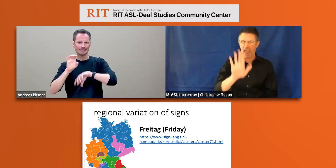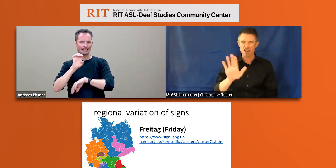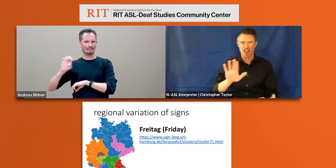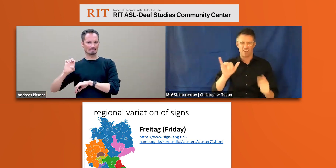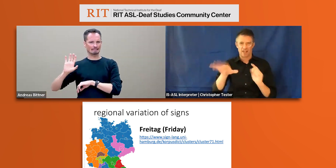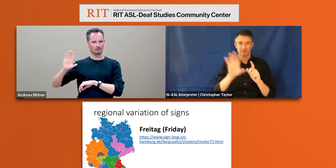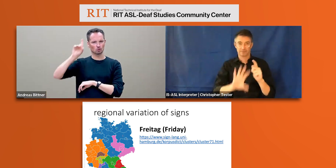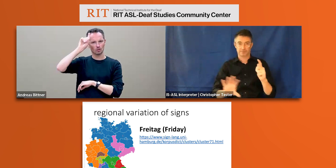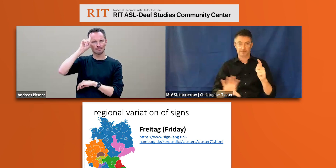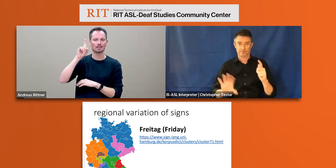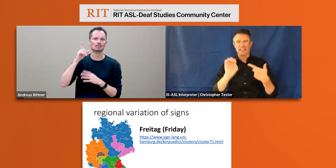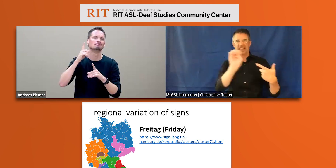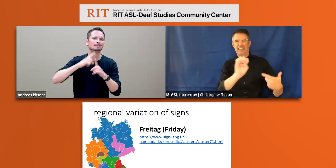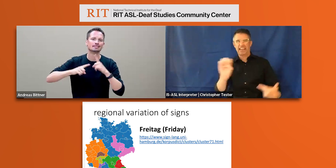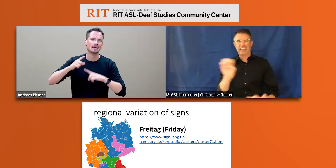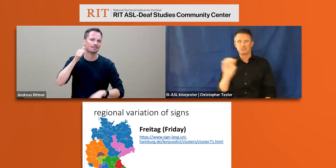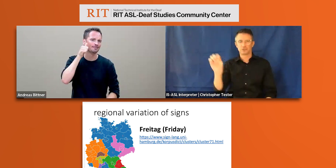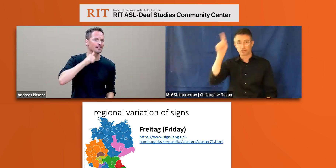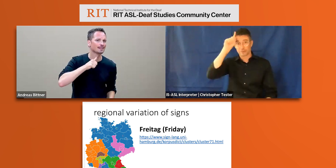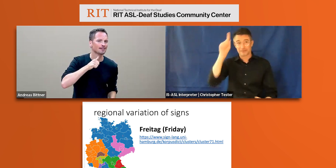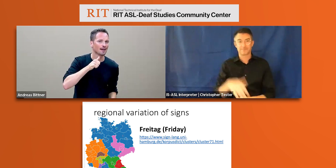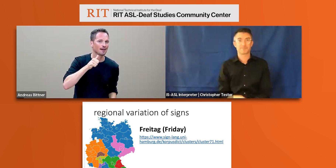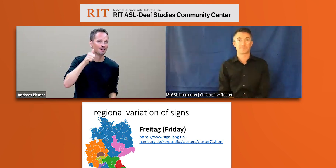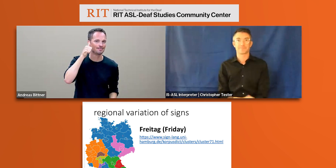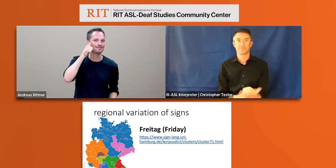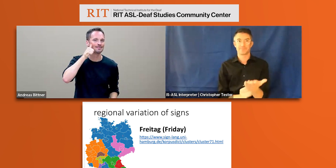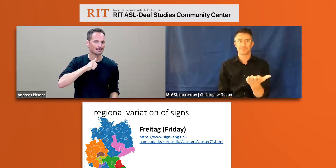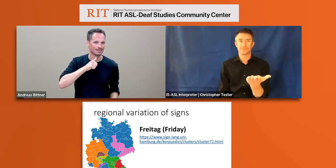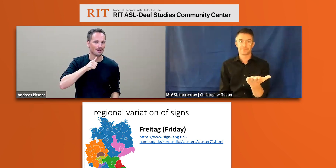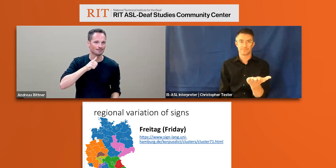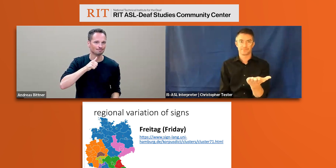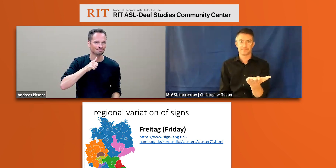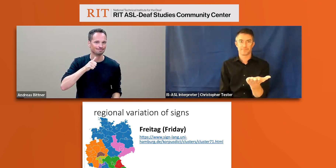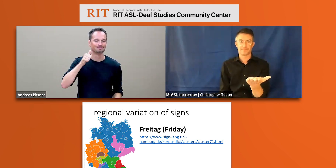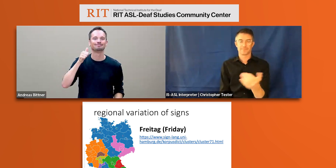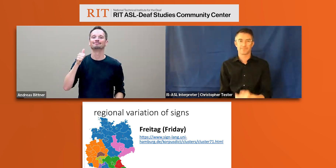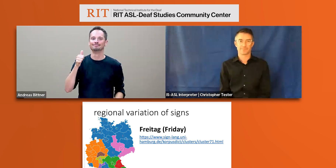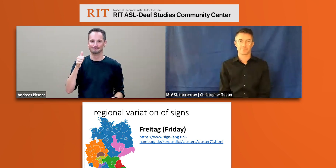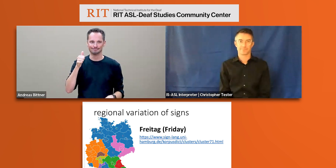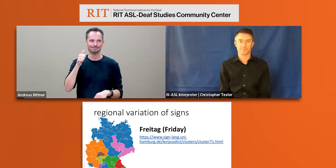The sign for the pink area, eastern Germany...